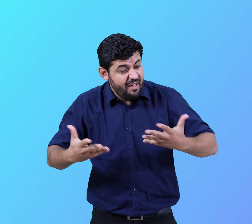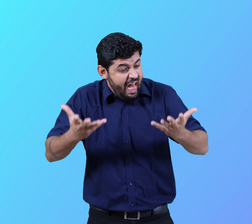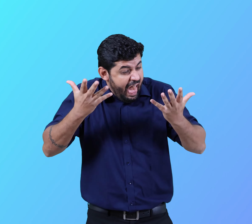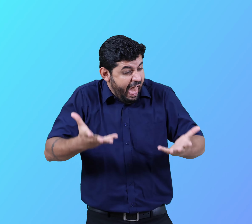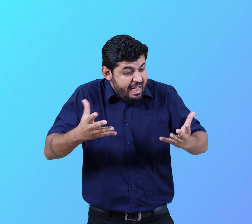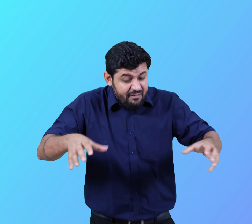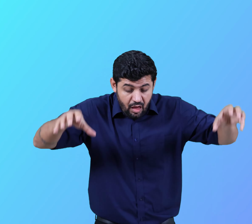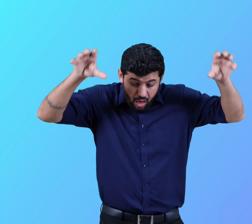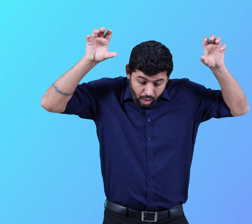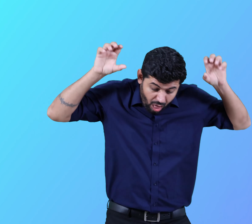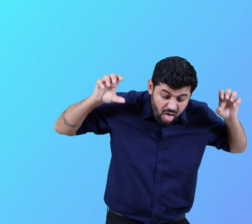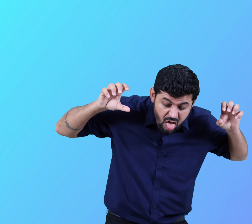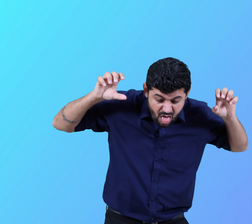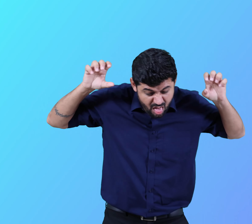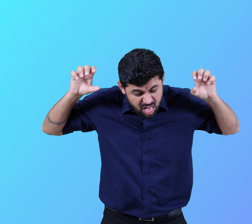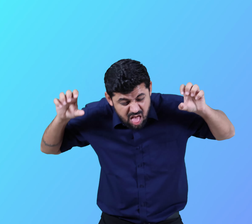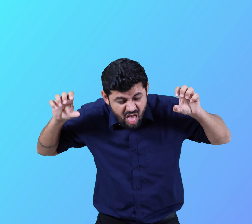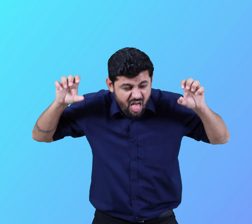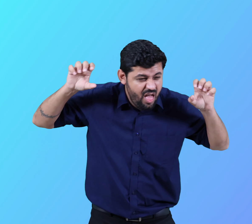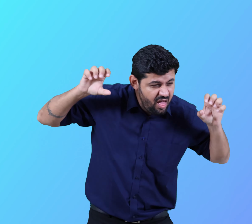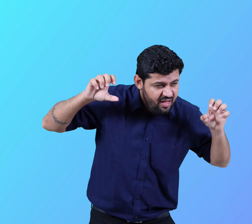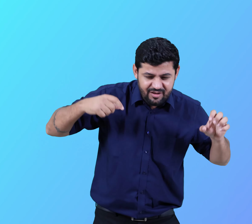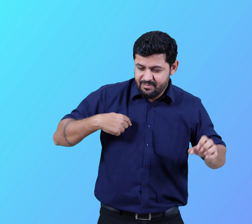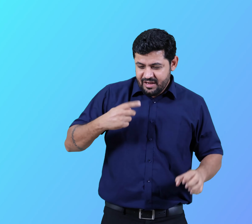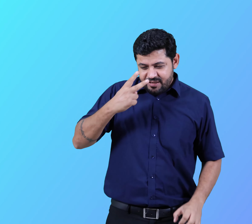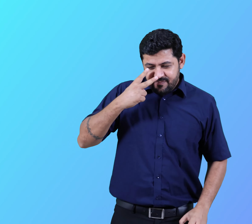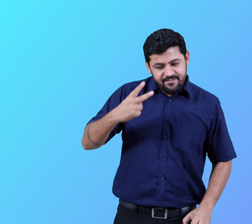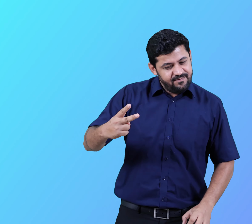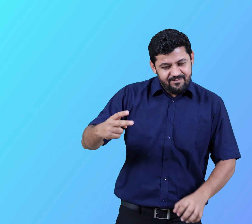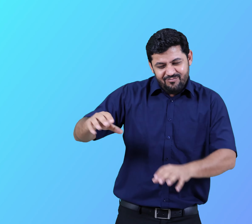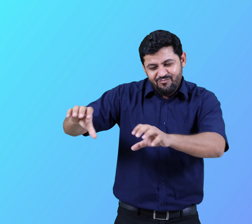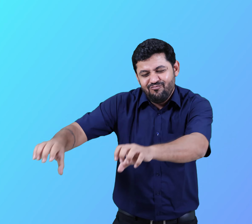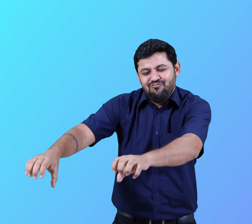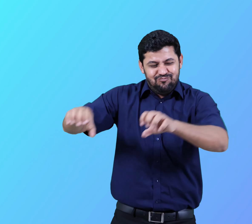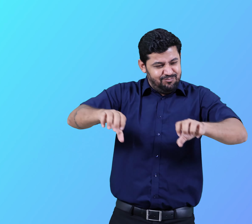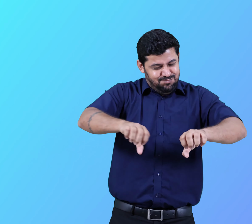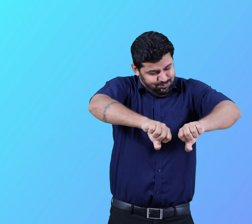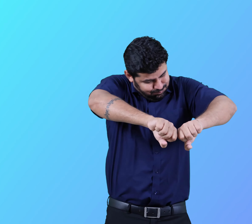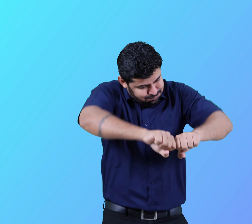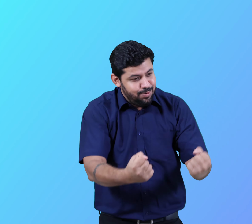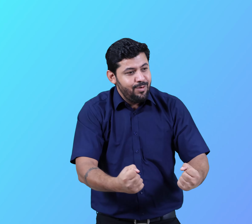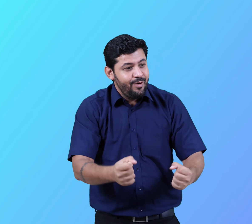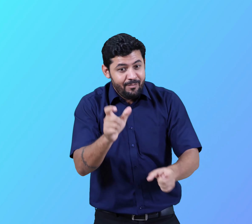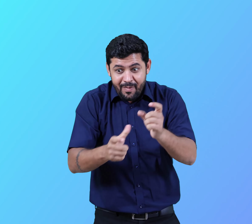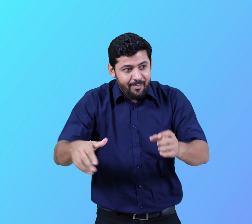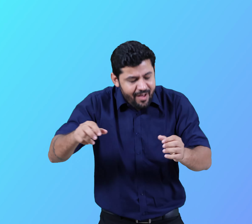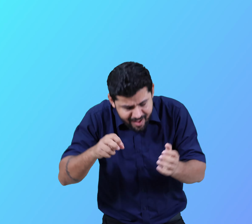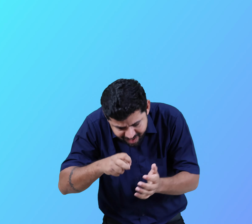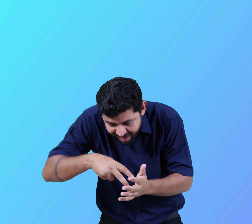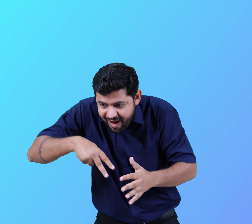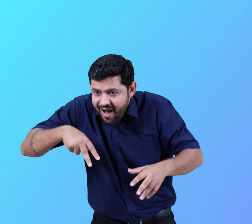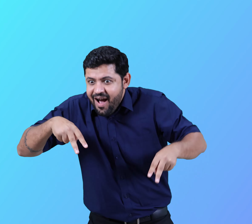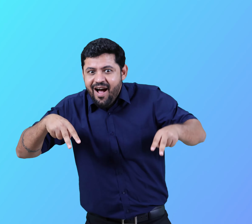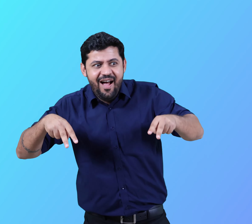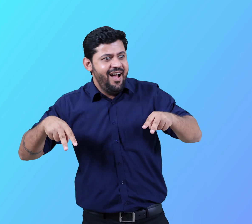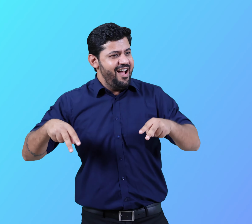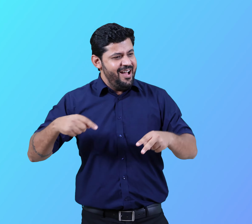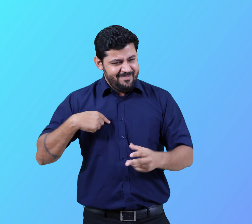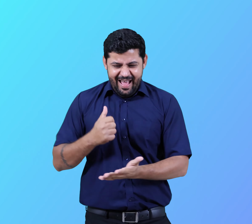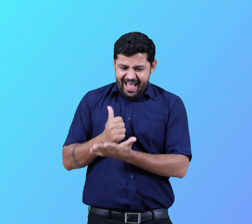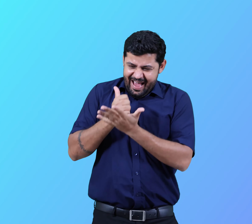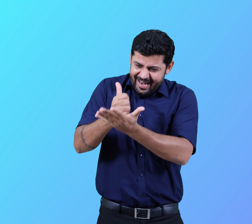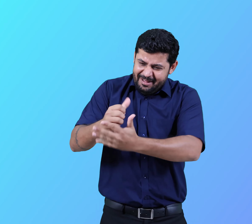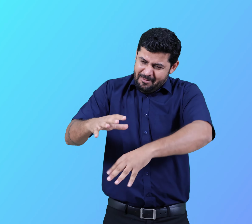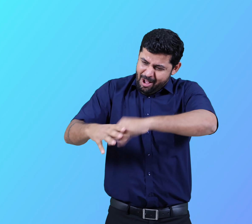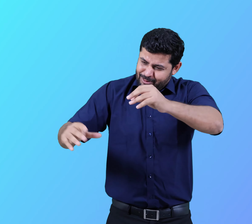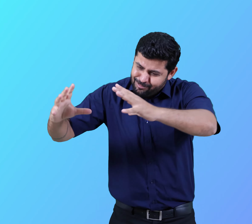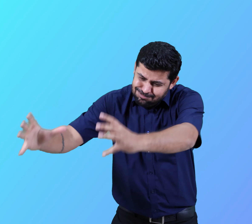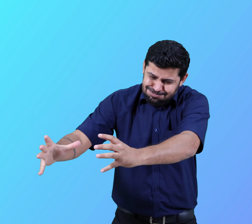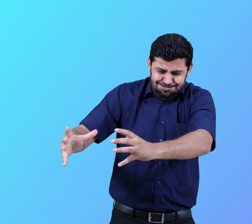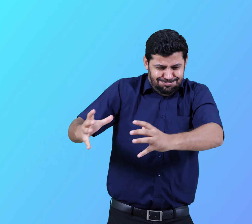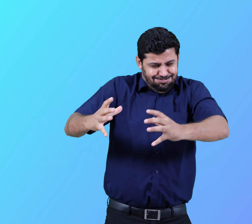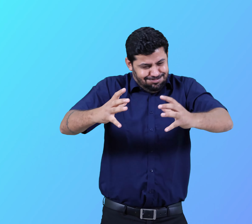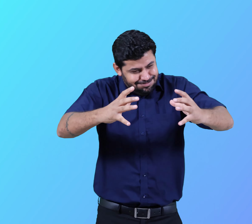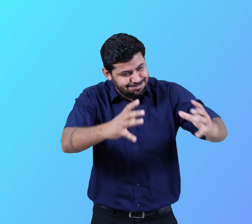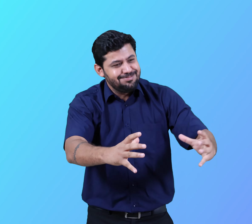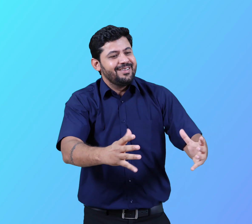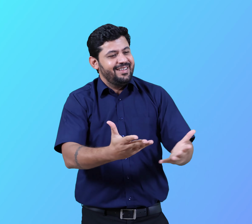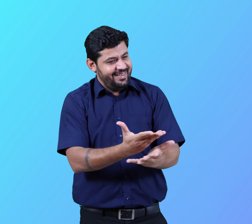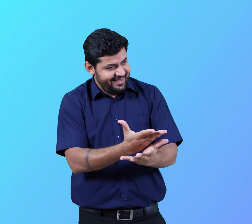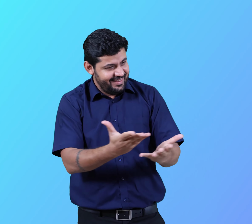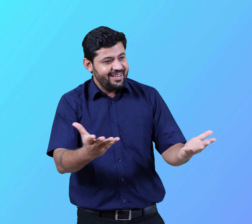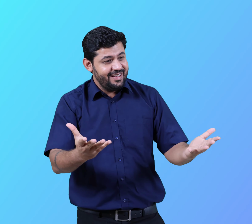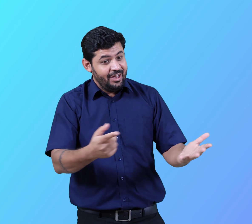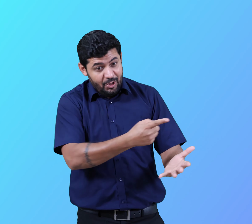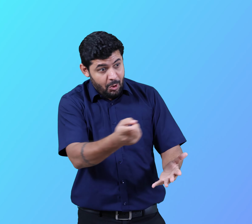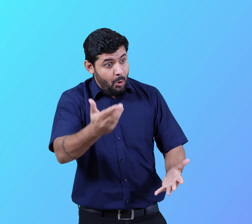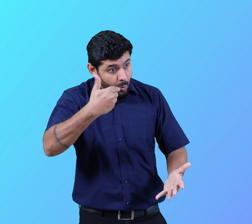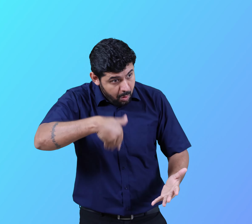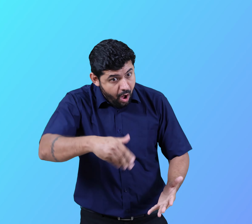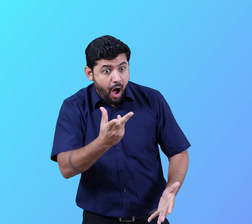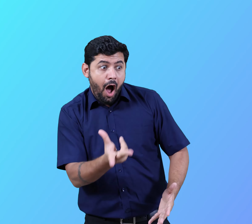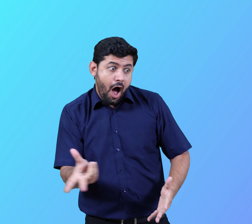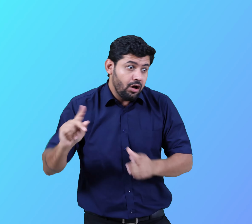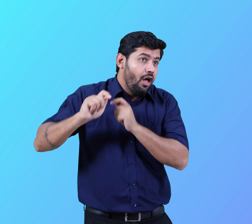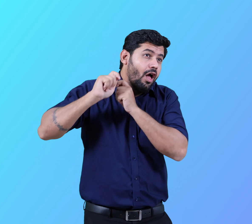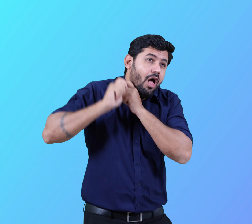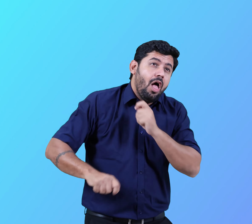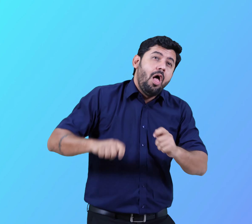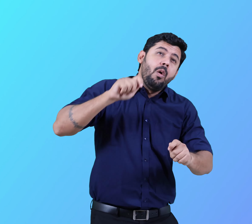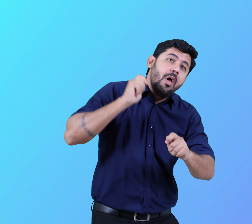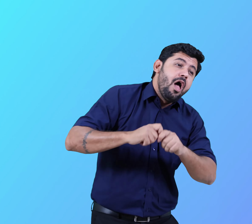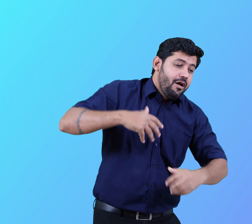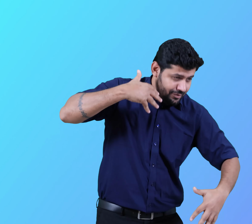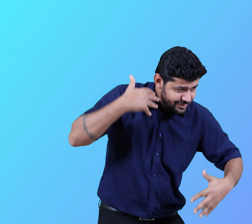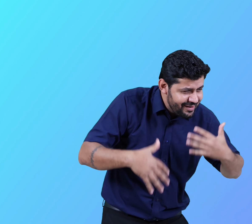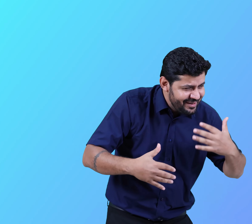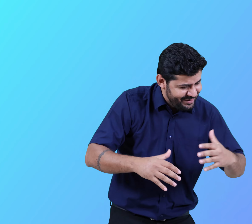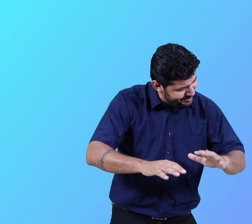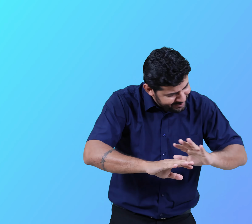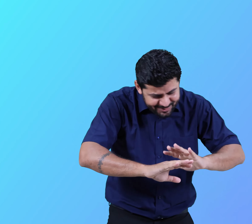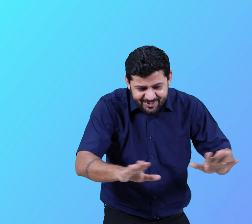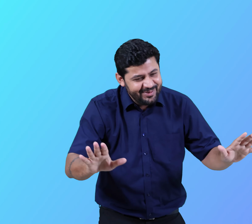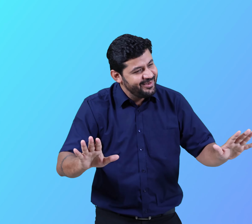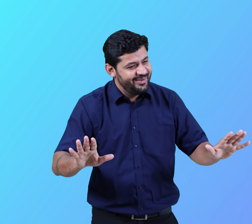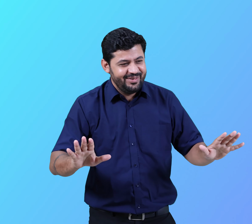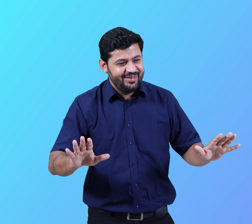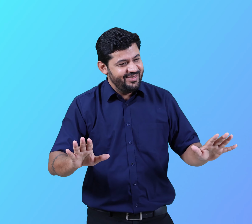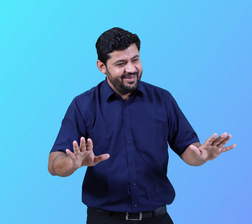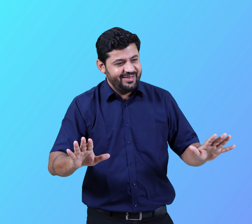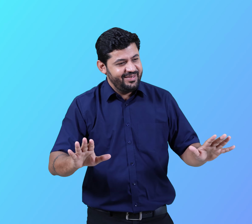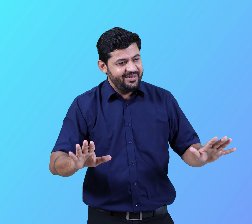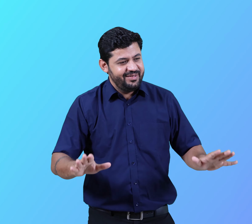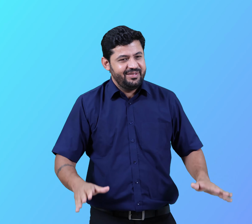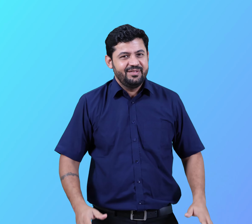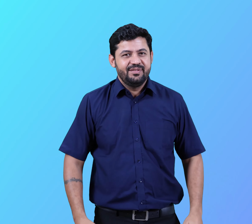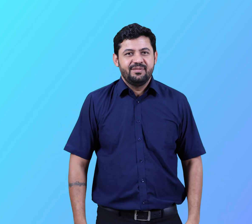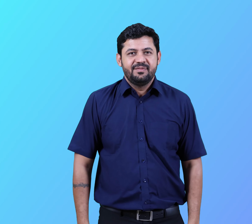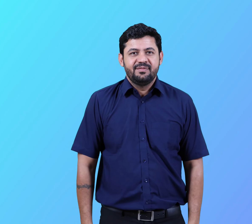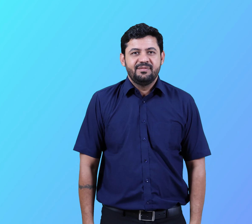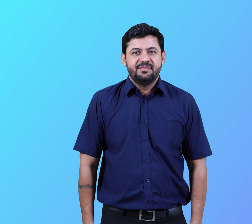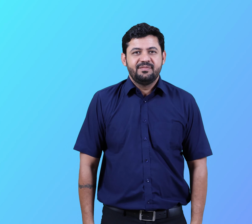but I brought you out of Egypt. You were bent low from the heavy weights you carried as slaves, but I broke the yokes that were on your shoulders. I let you walk proudly again.